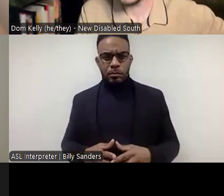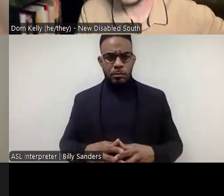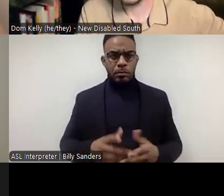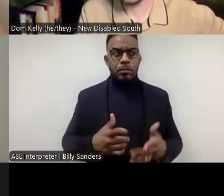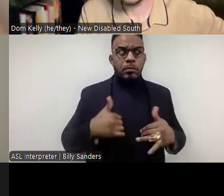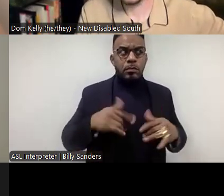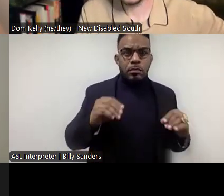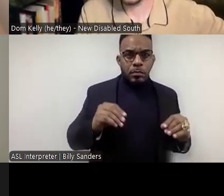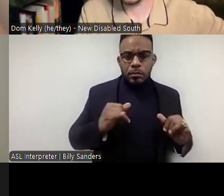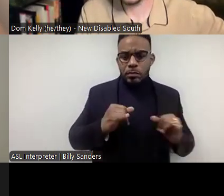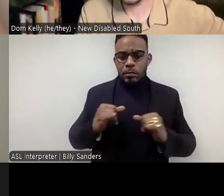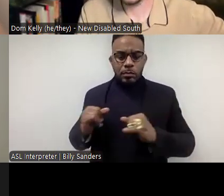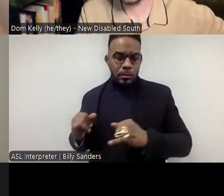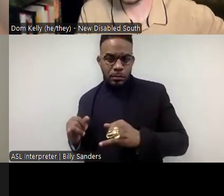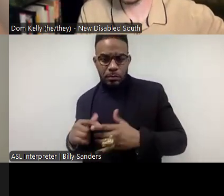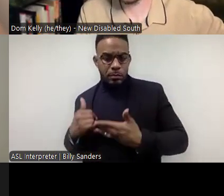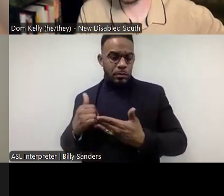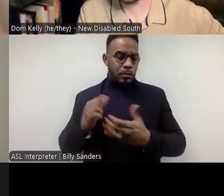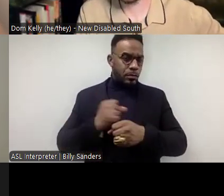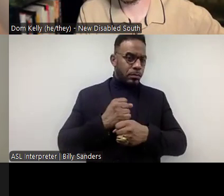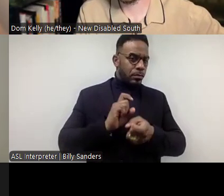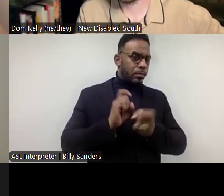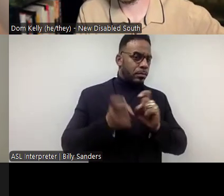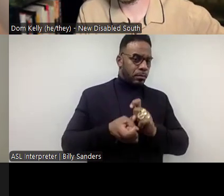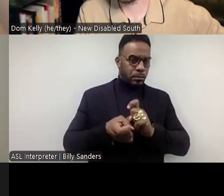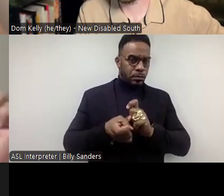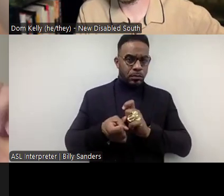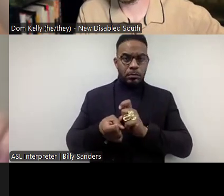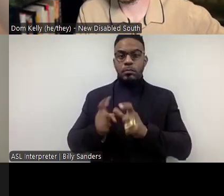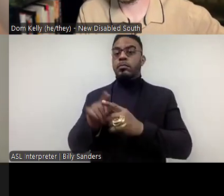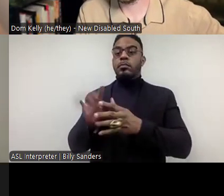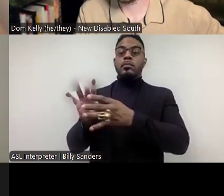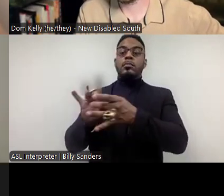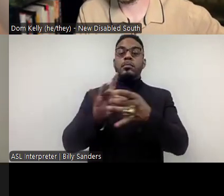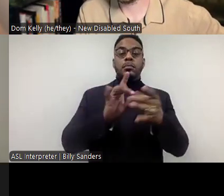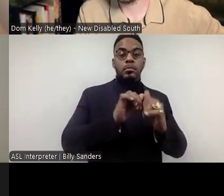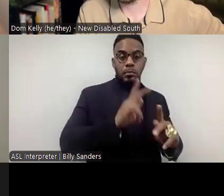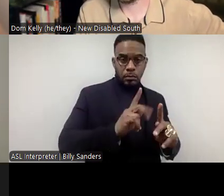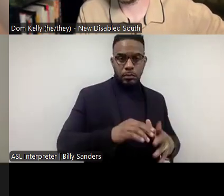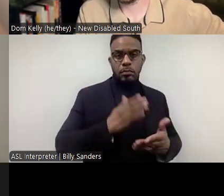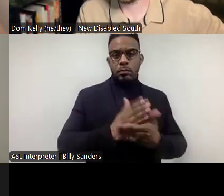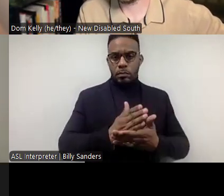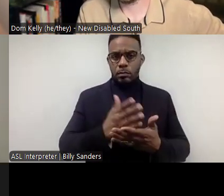independent living, how do we empower each other to take action? What can I do as an individual to help create